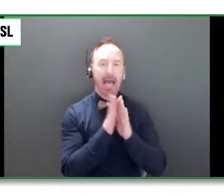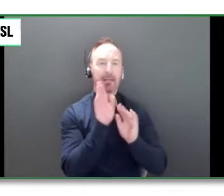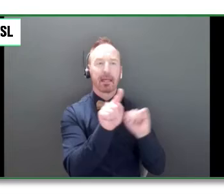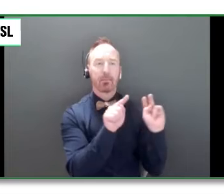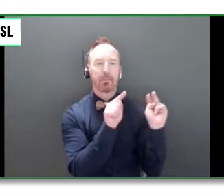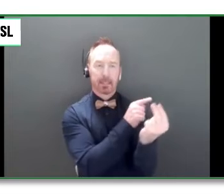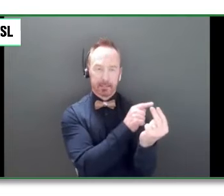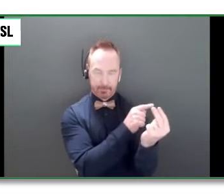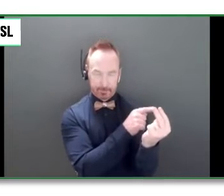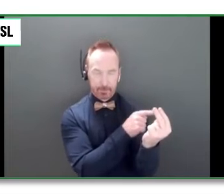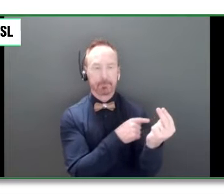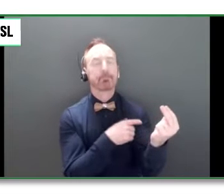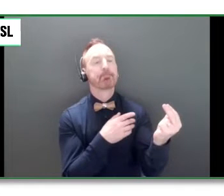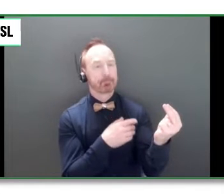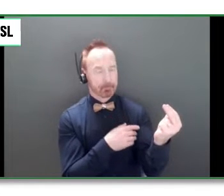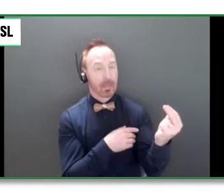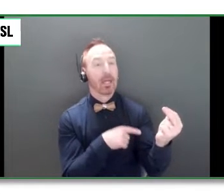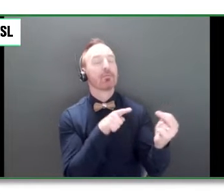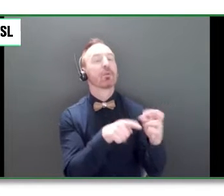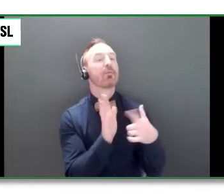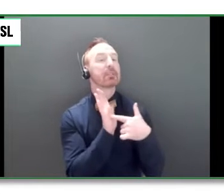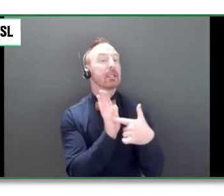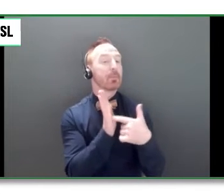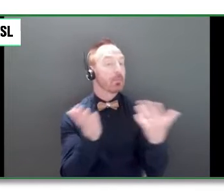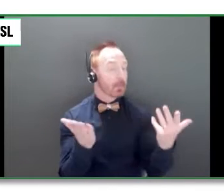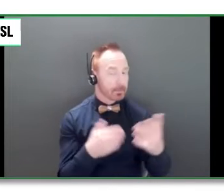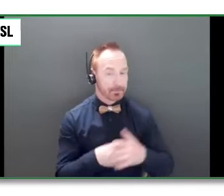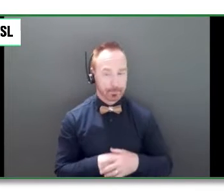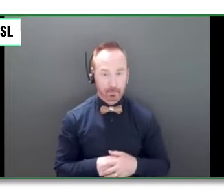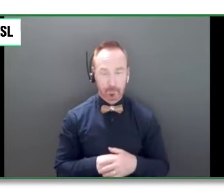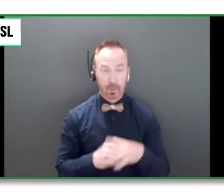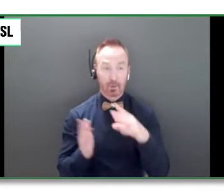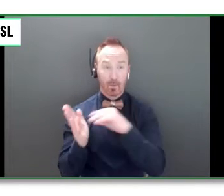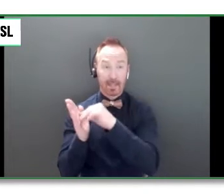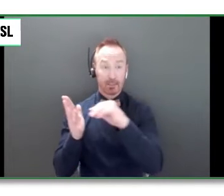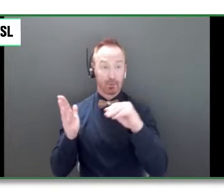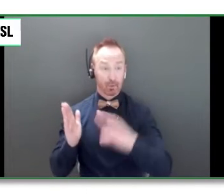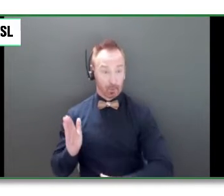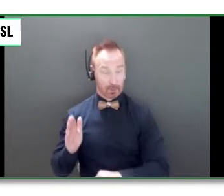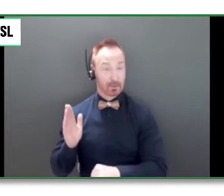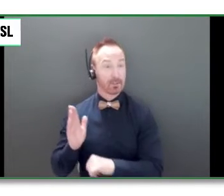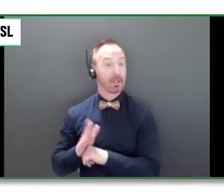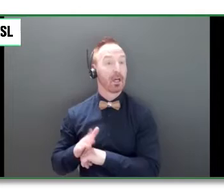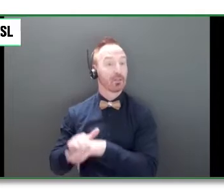so an example of the student writing is: "That the ability to experience nature is